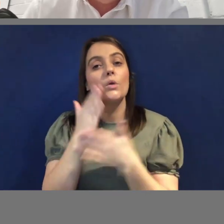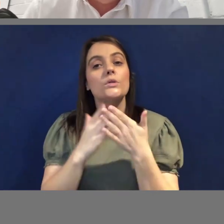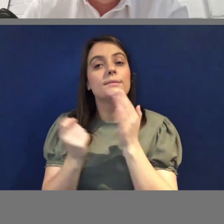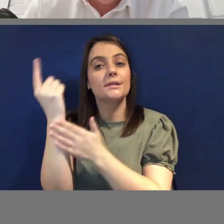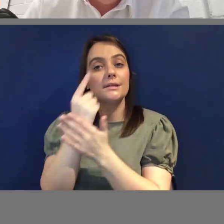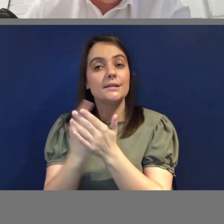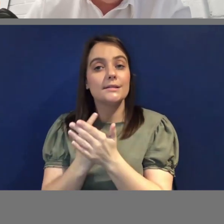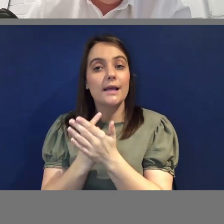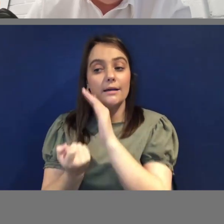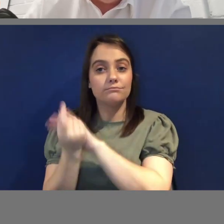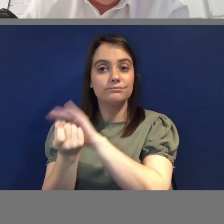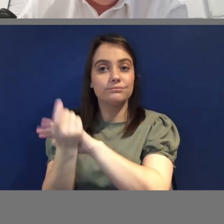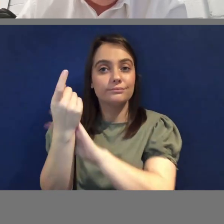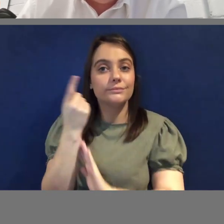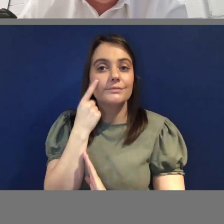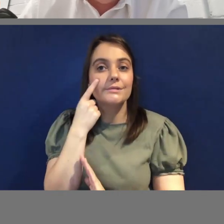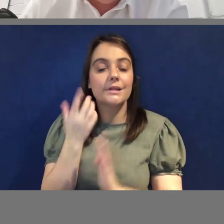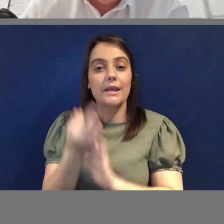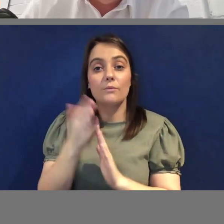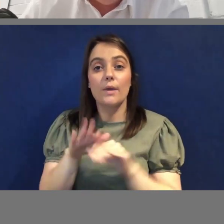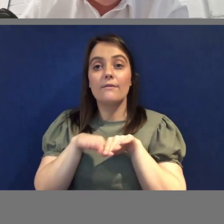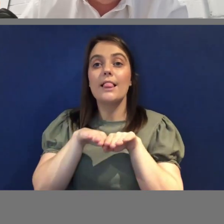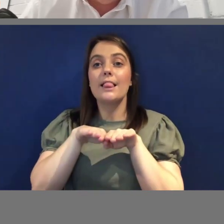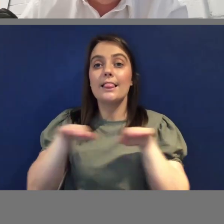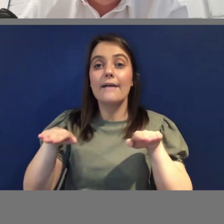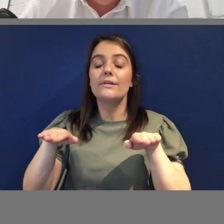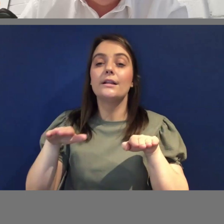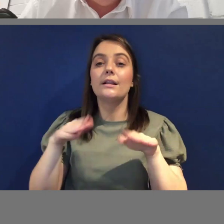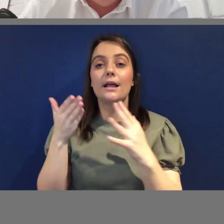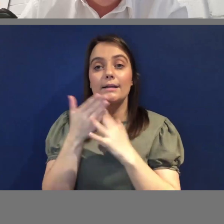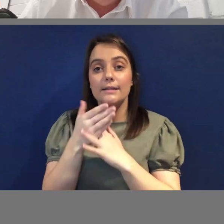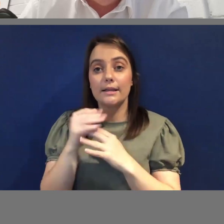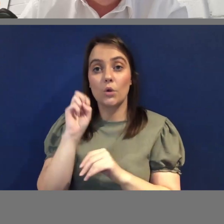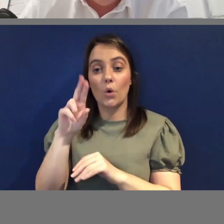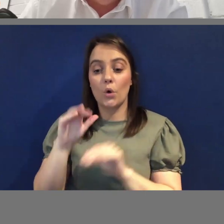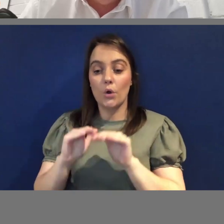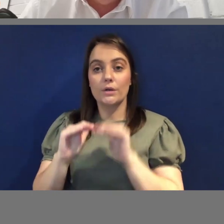basis is well do we provide level access or do we provide stepped access outside of an of an exit